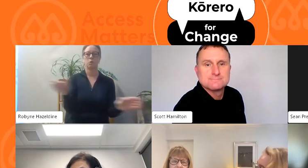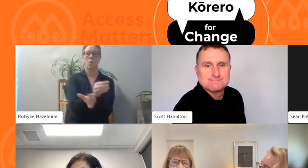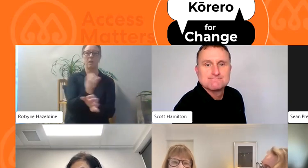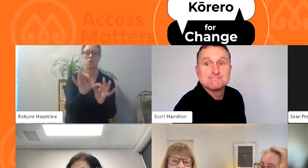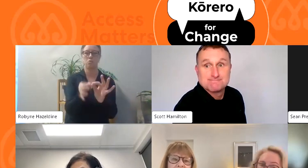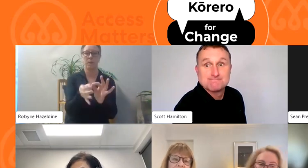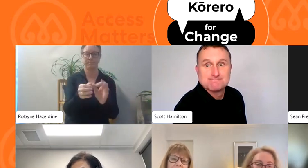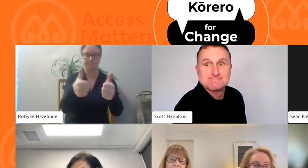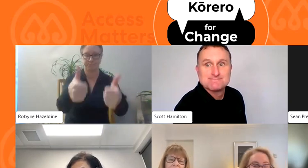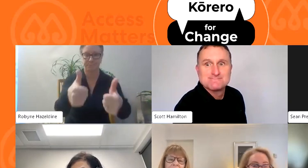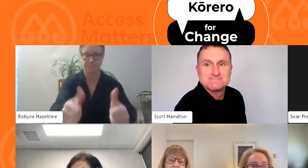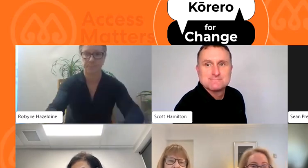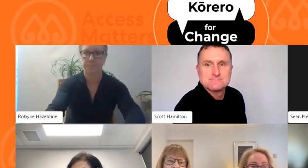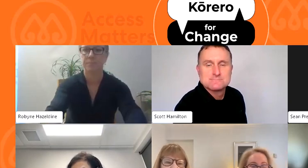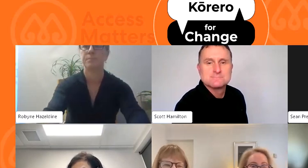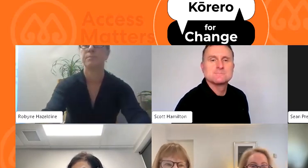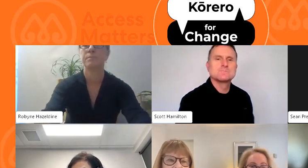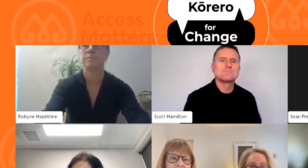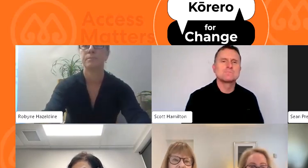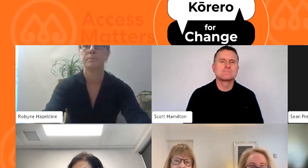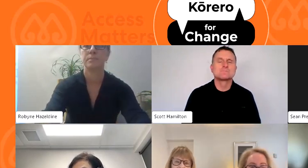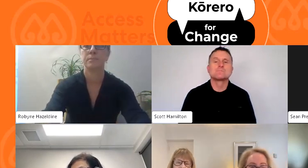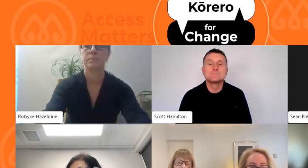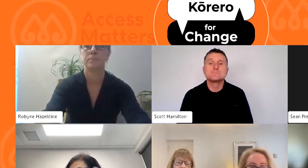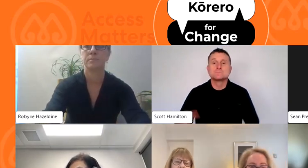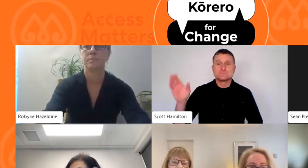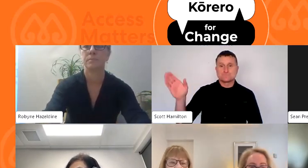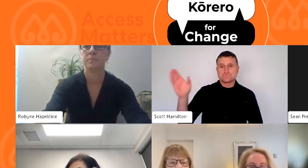ora Missy. Thank you so much for your very thoughtful response there.